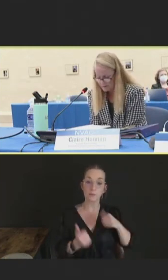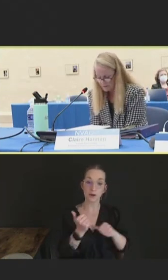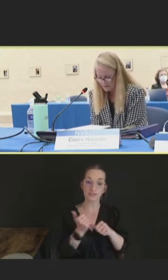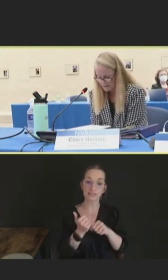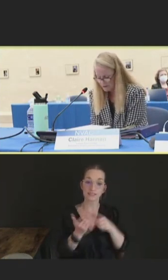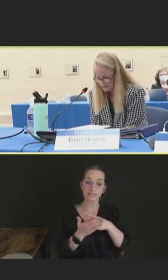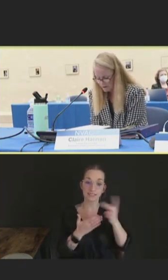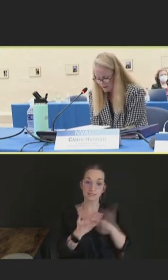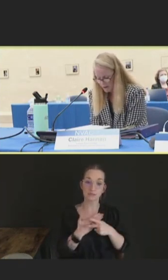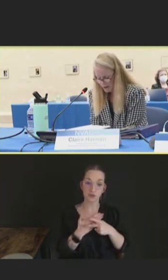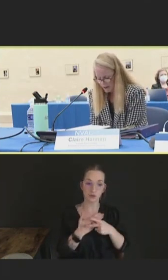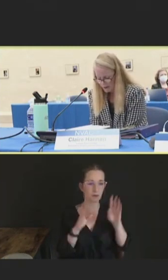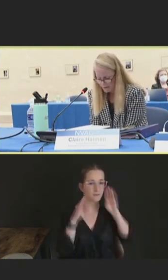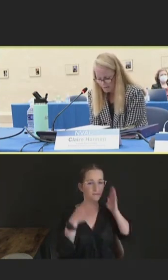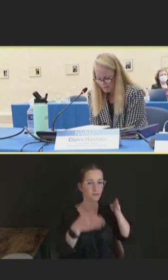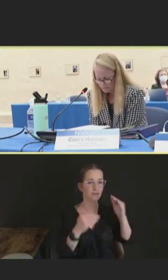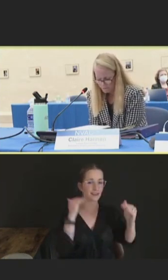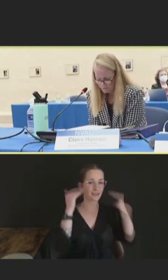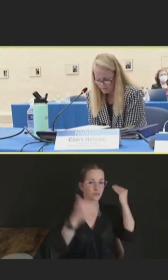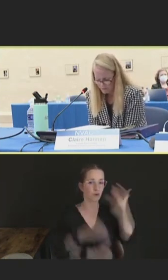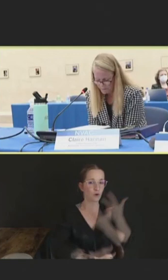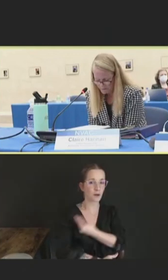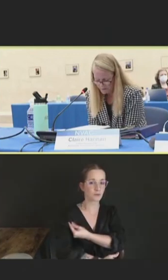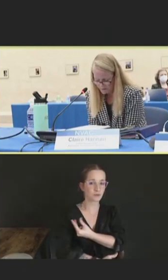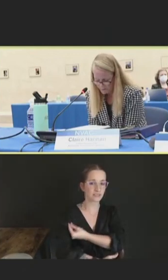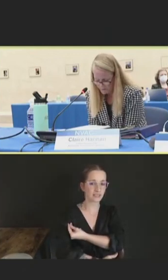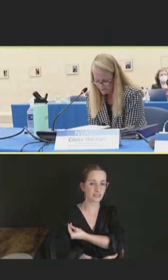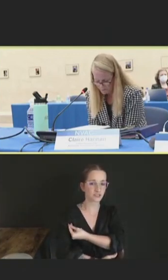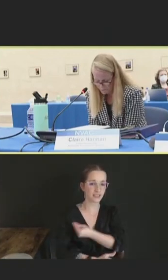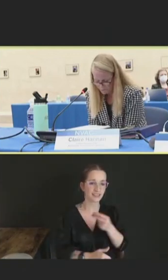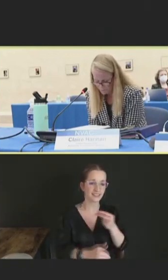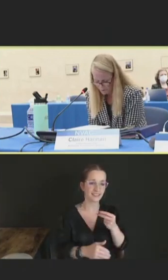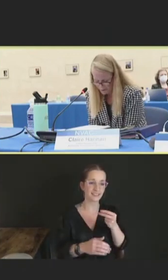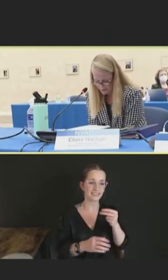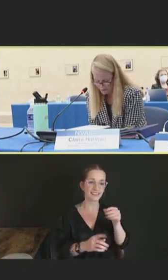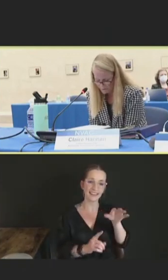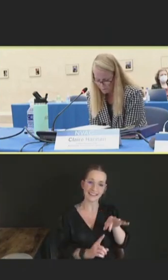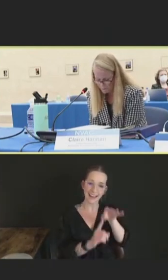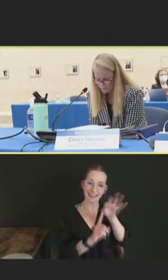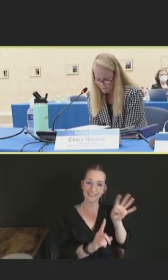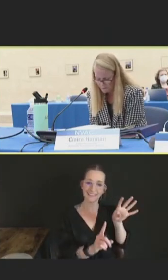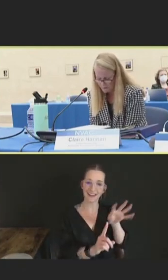immunizations. And it features business operations toolkit and other resources